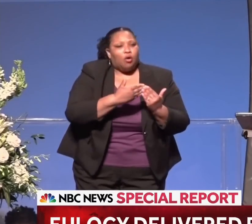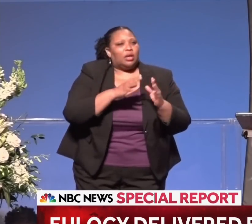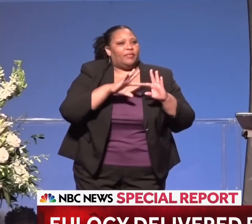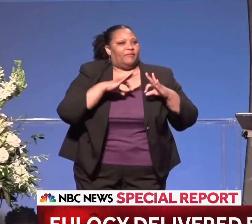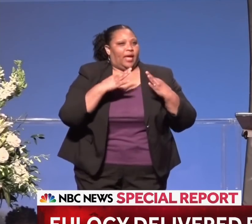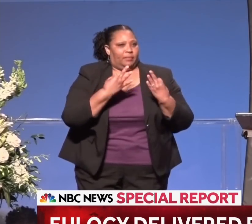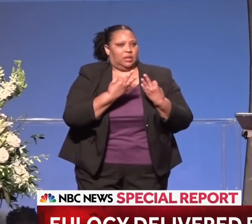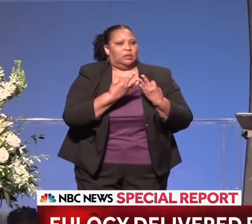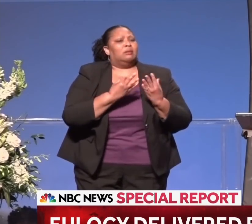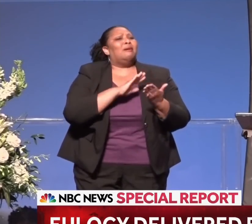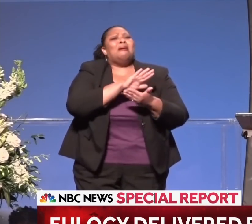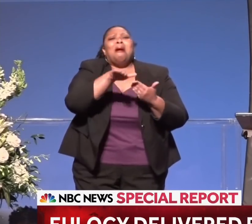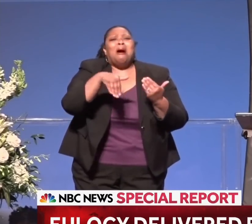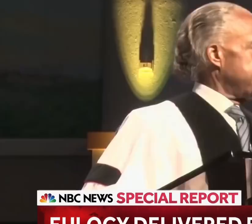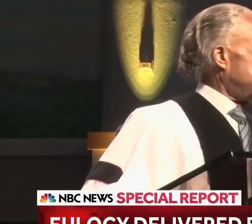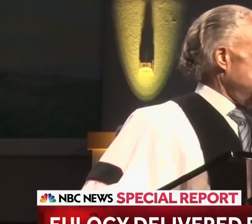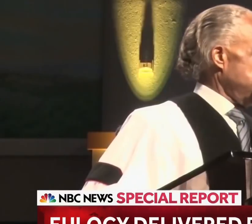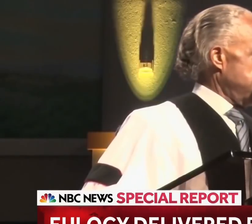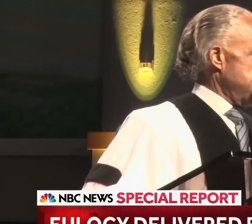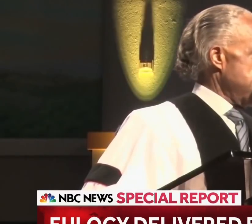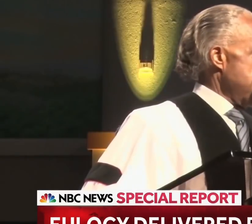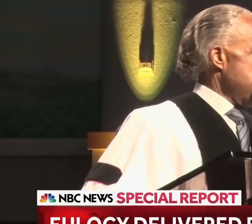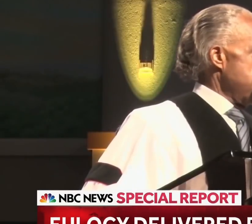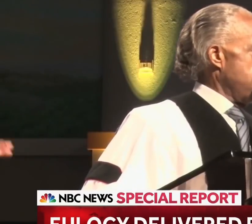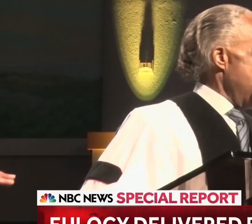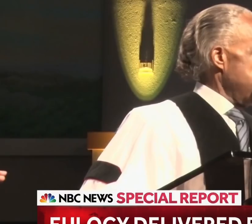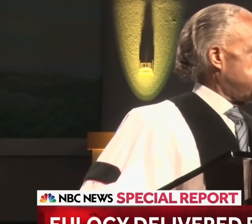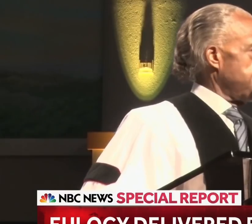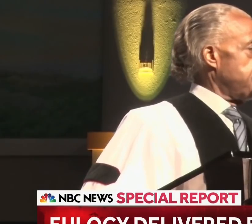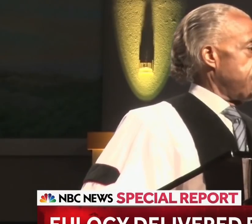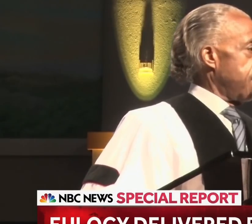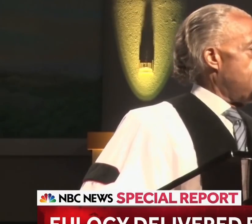WE MUST COMMIT TO THIS FAMILY,